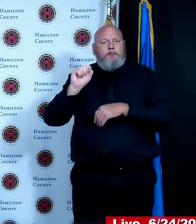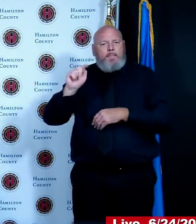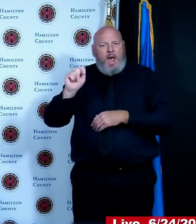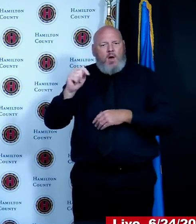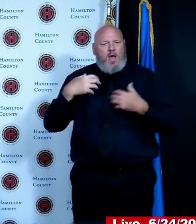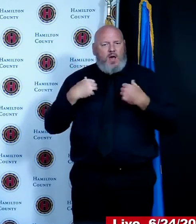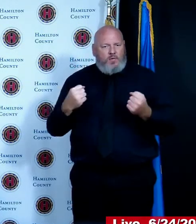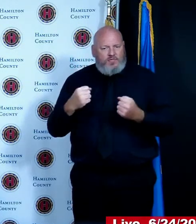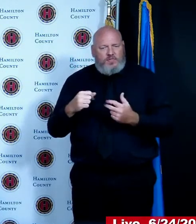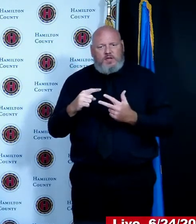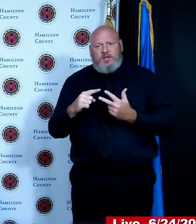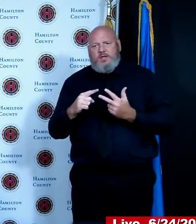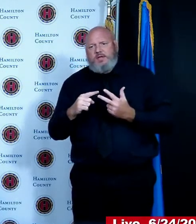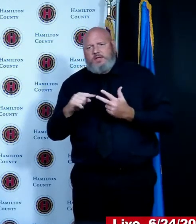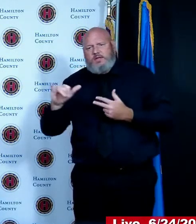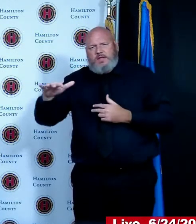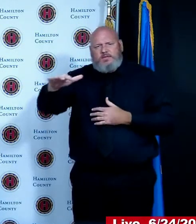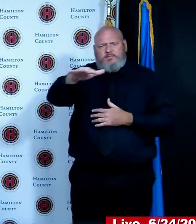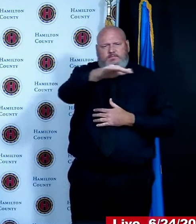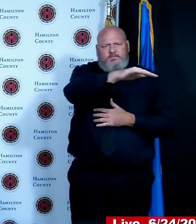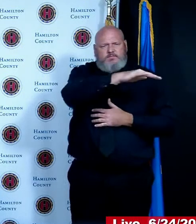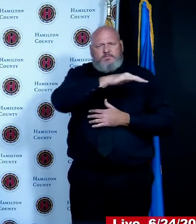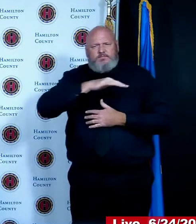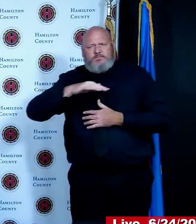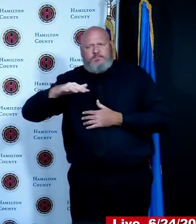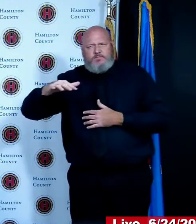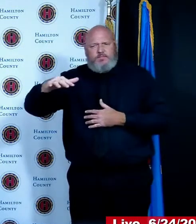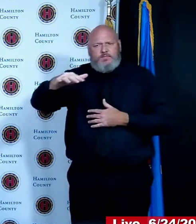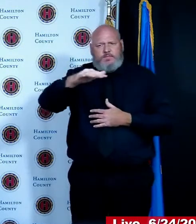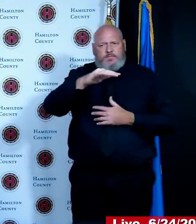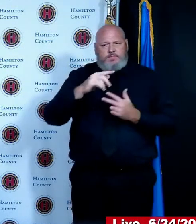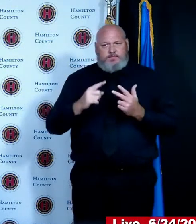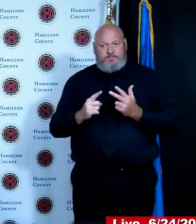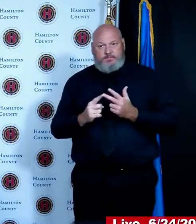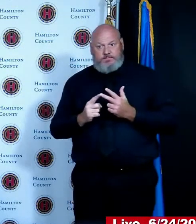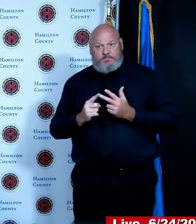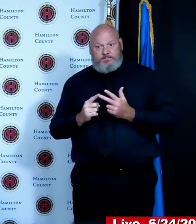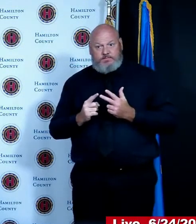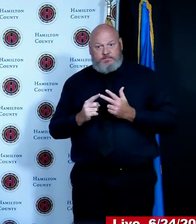there was a third zip code that was highlighted by the governor a 45238